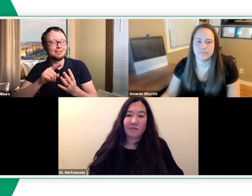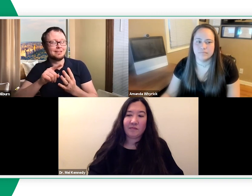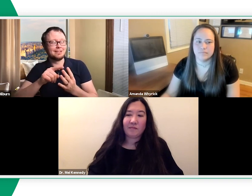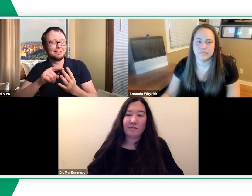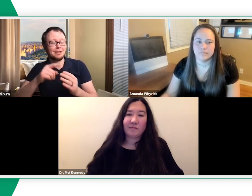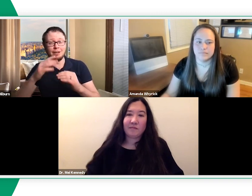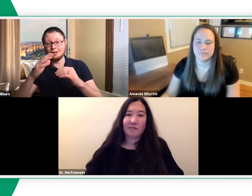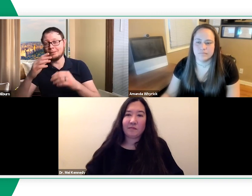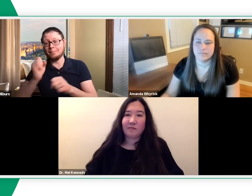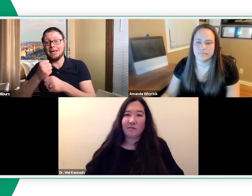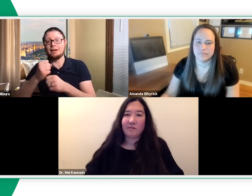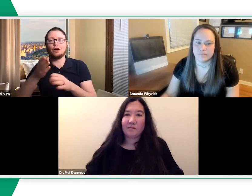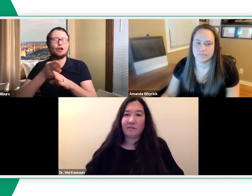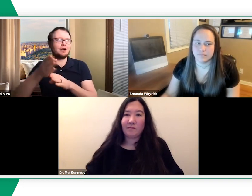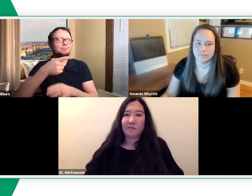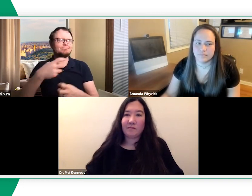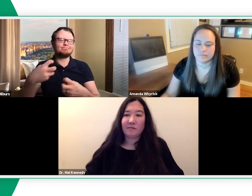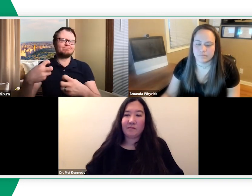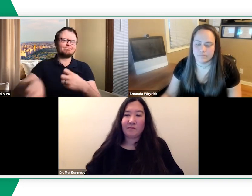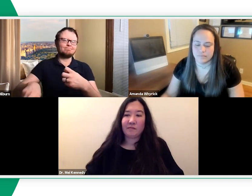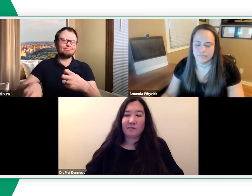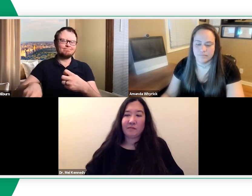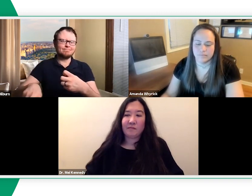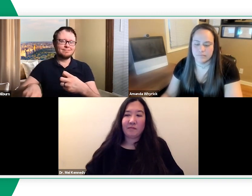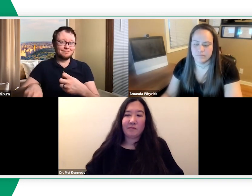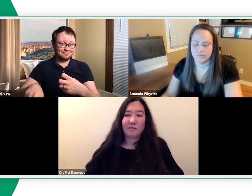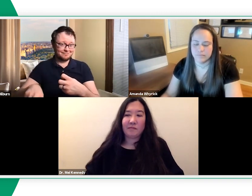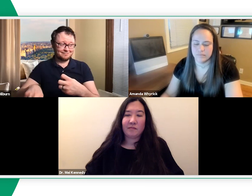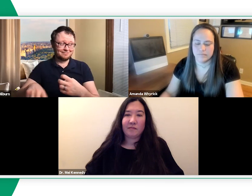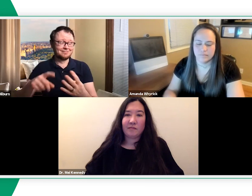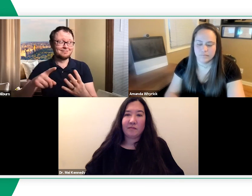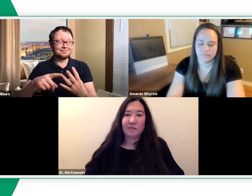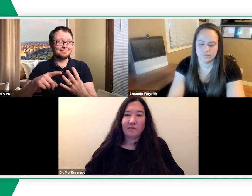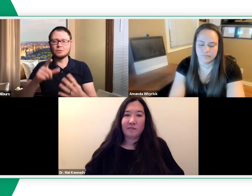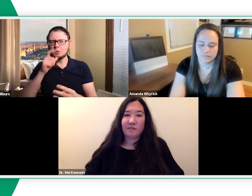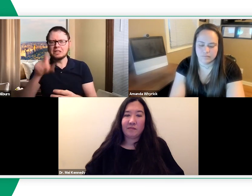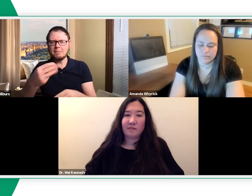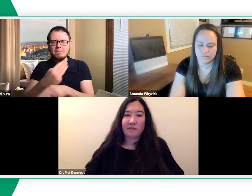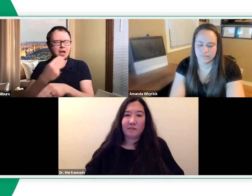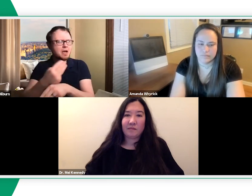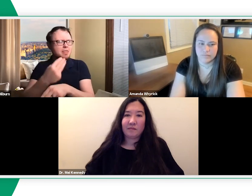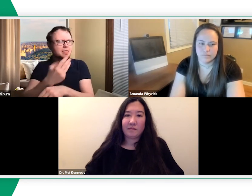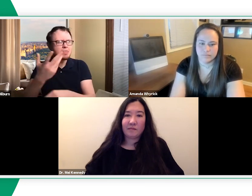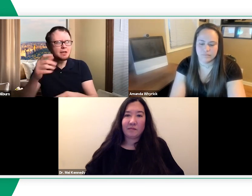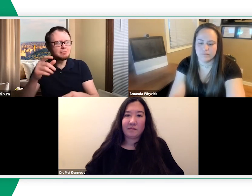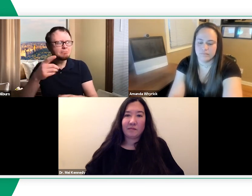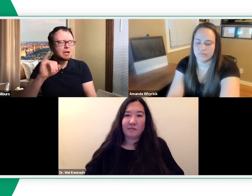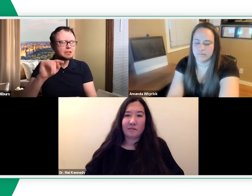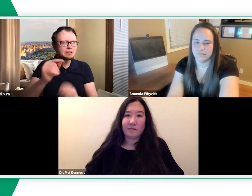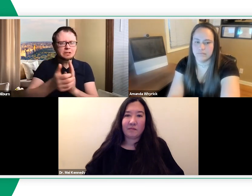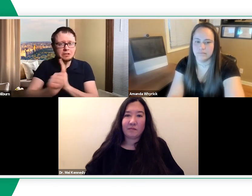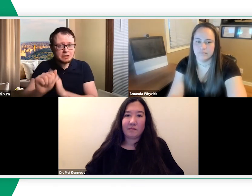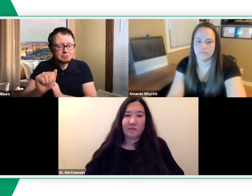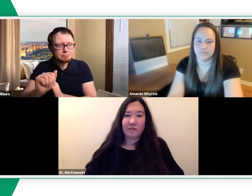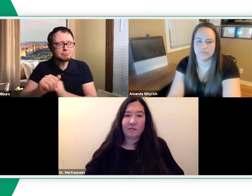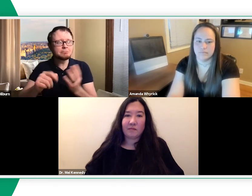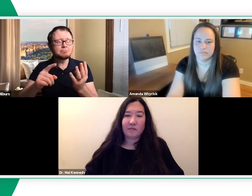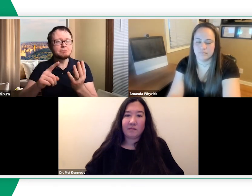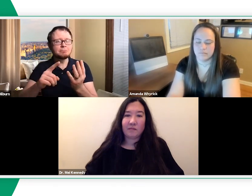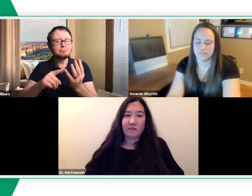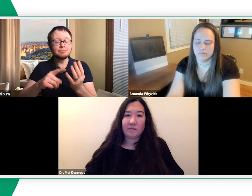that great. Building a career in IT/Cybersecurity is difficult. You don't need to be skilled